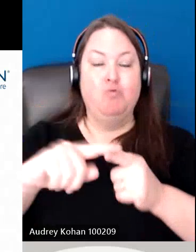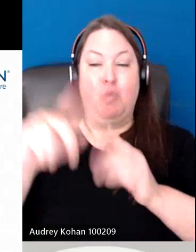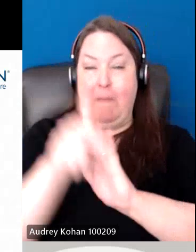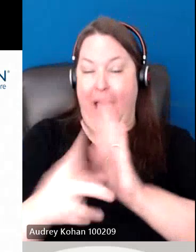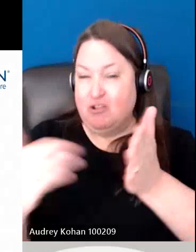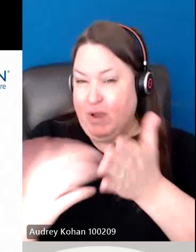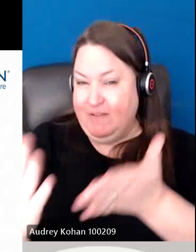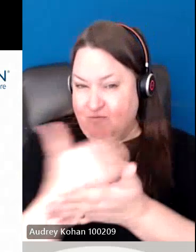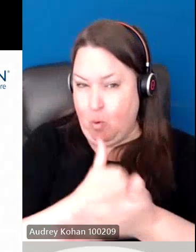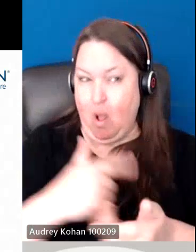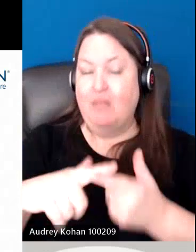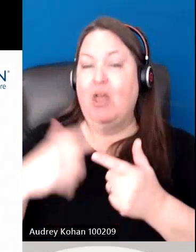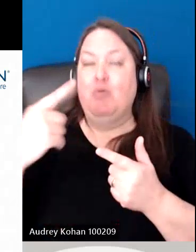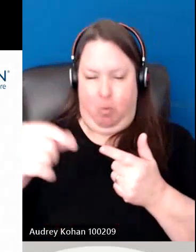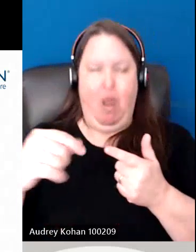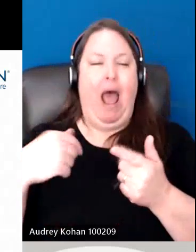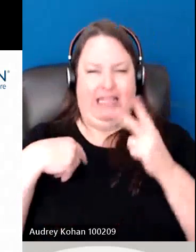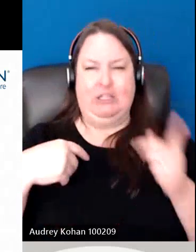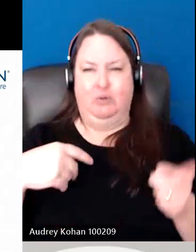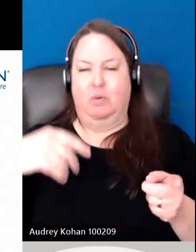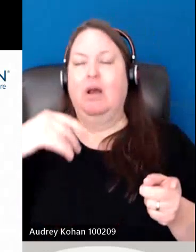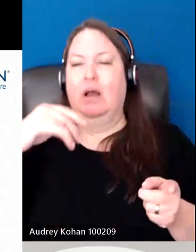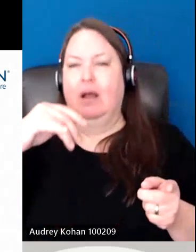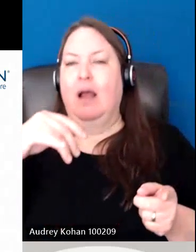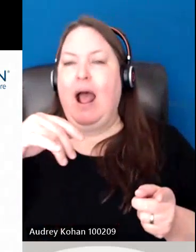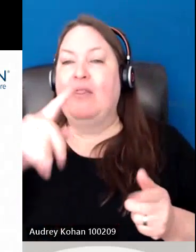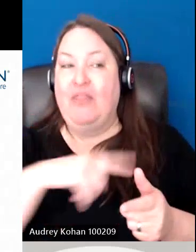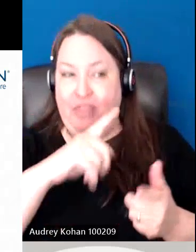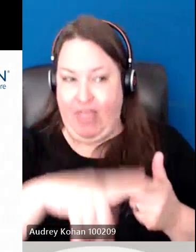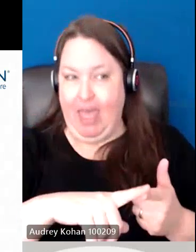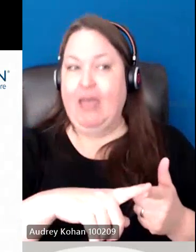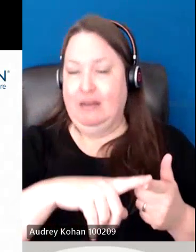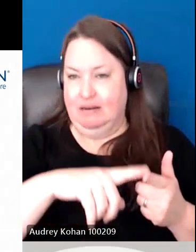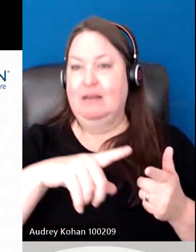then it had to go to Patient Care provision committee and you know by the time it got